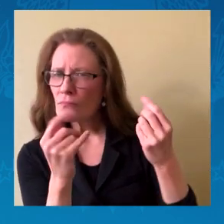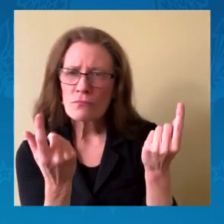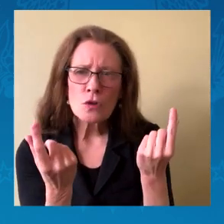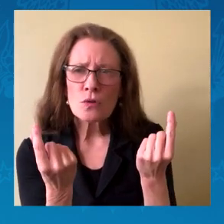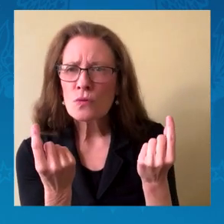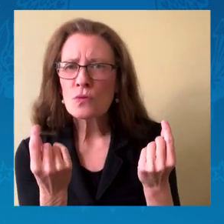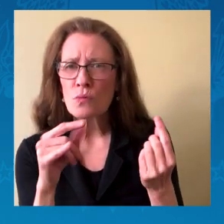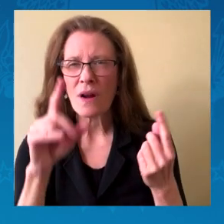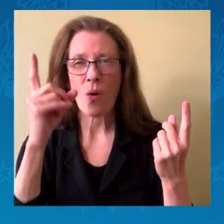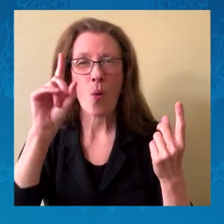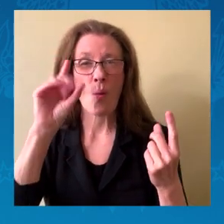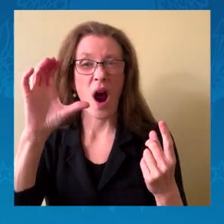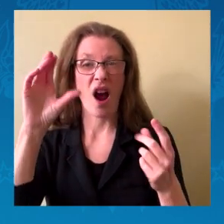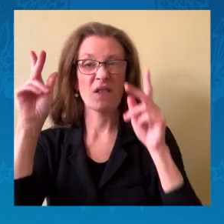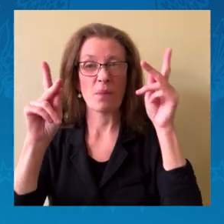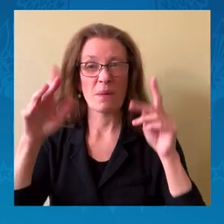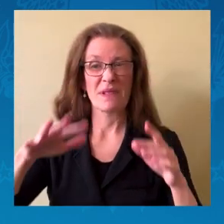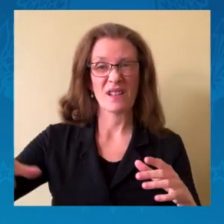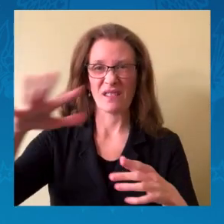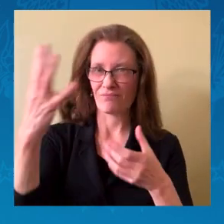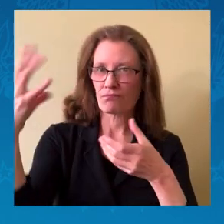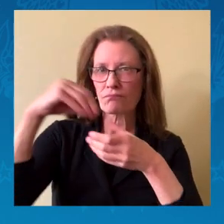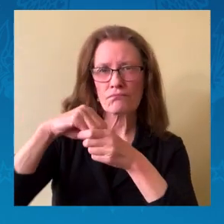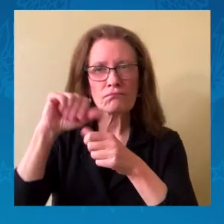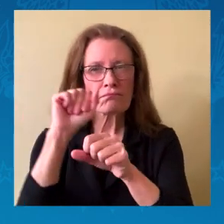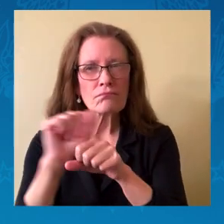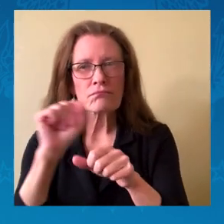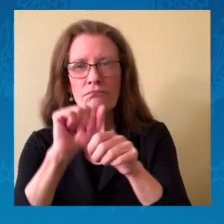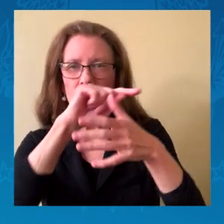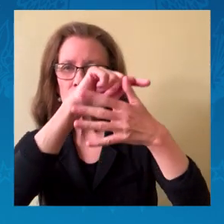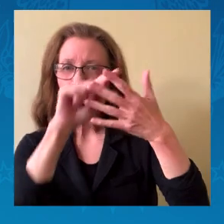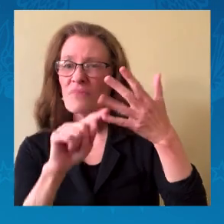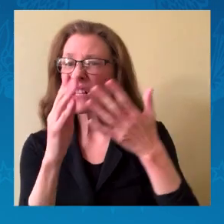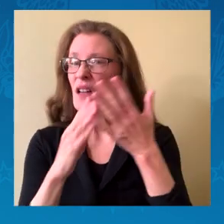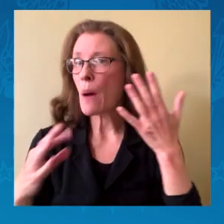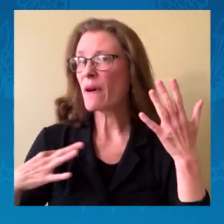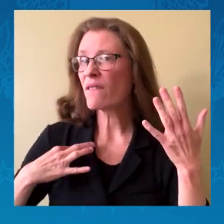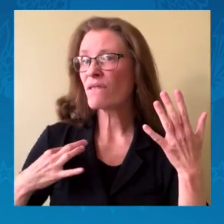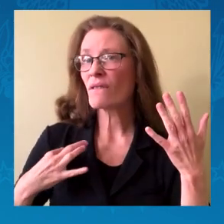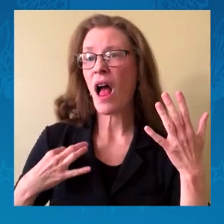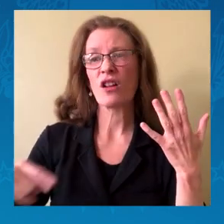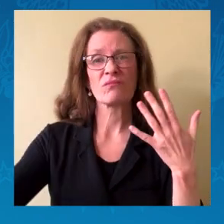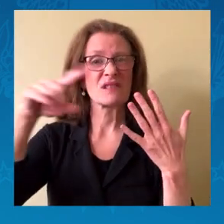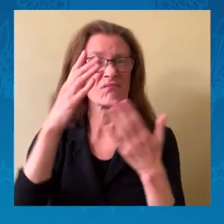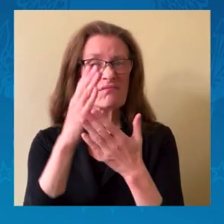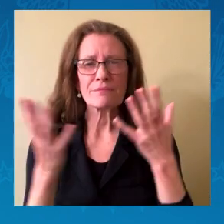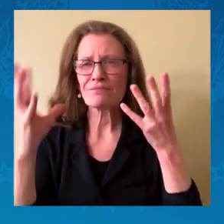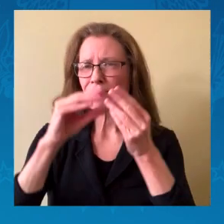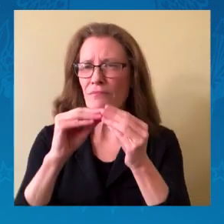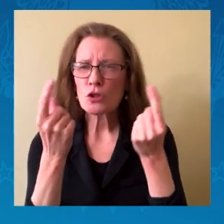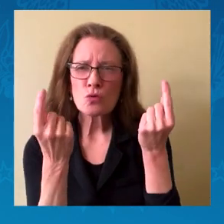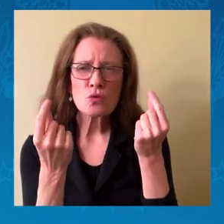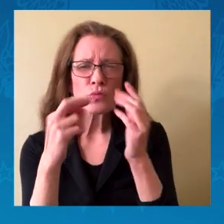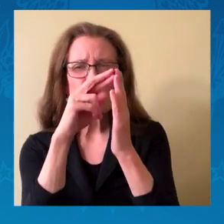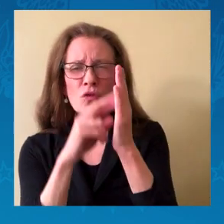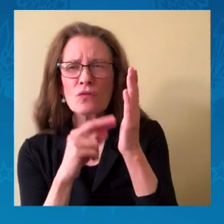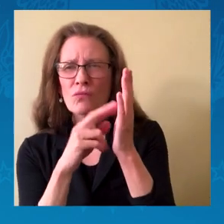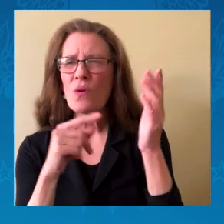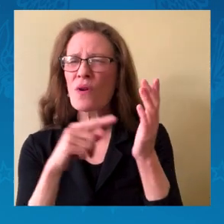these voluntary and non legally binding guidelines address key U.S. objectives such as national level policy,